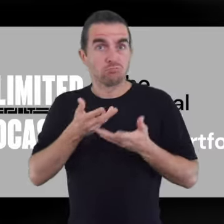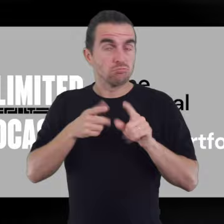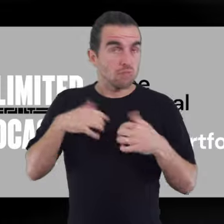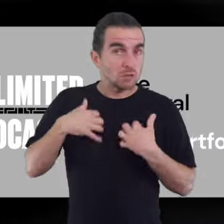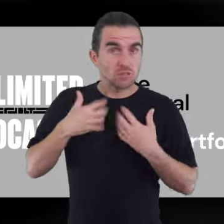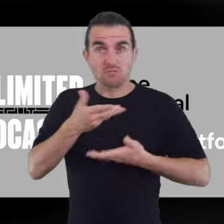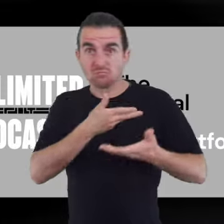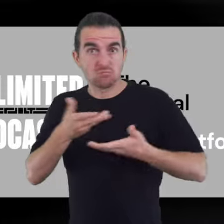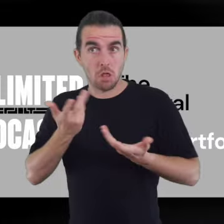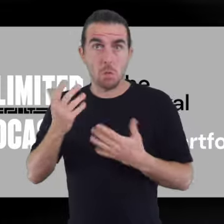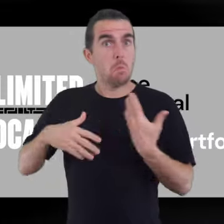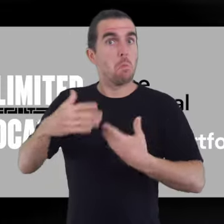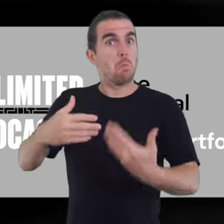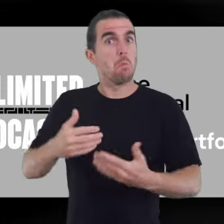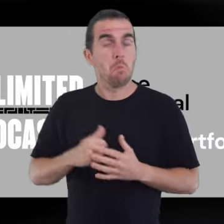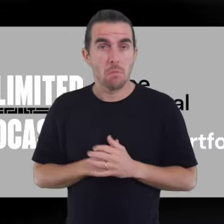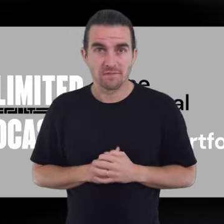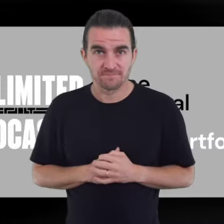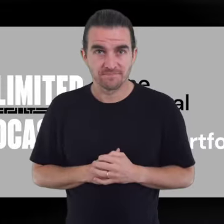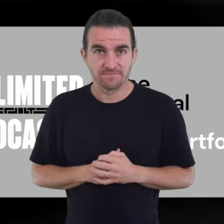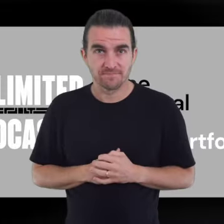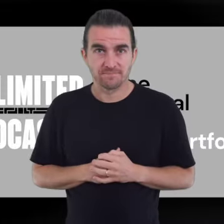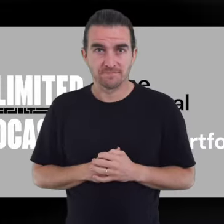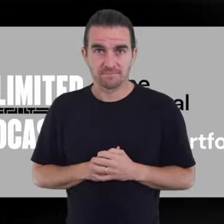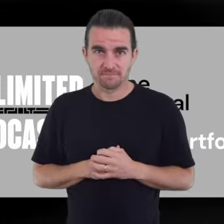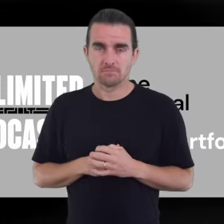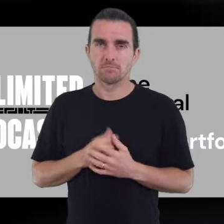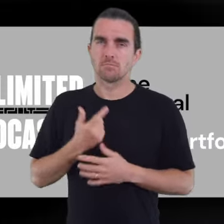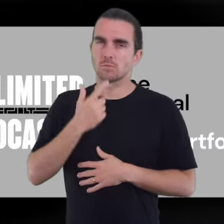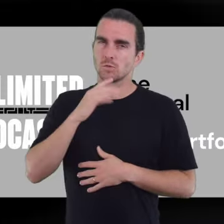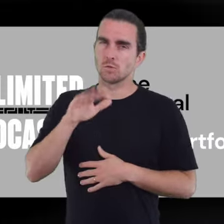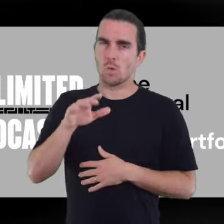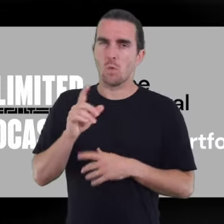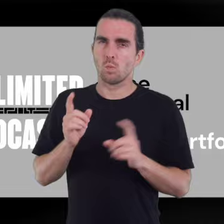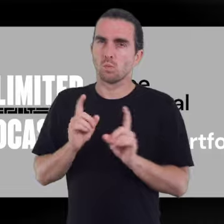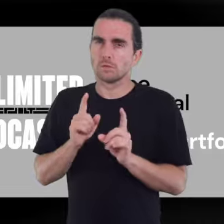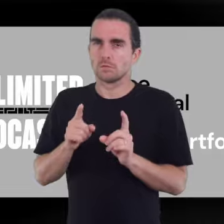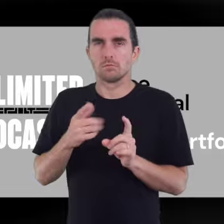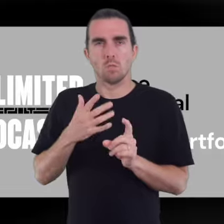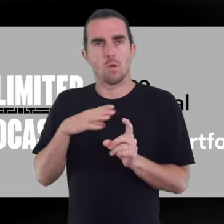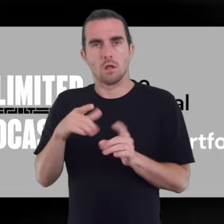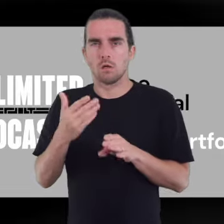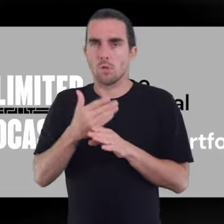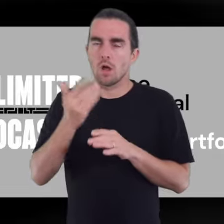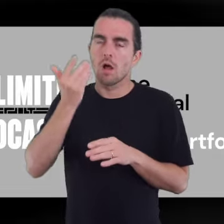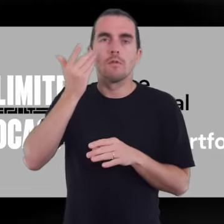to kind of open up and reach out to people who might be interested. [Alistair] So, where would you like this work to go in the future?